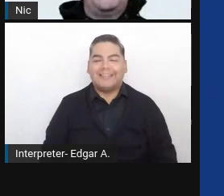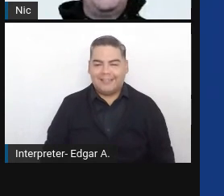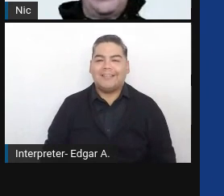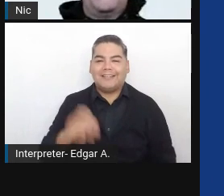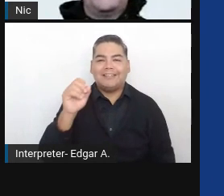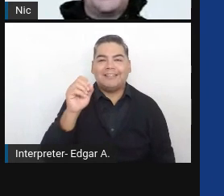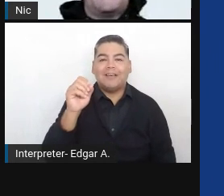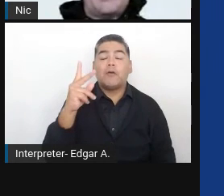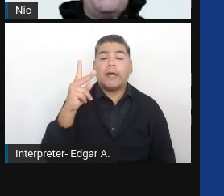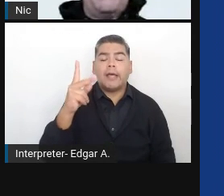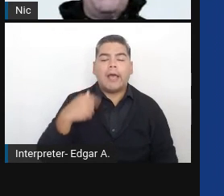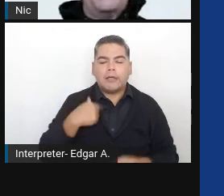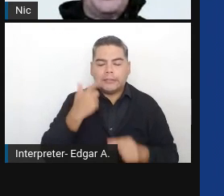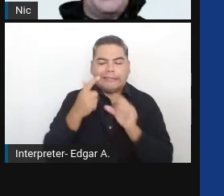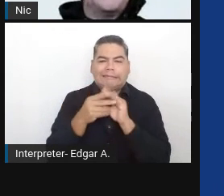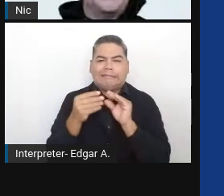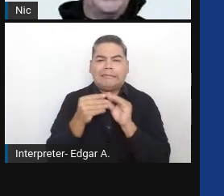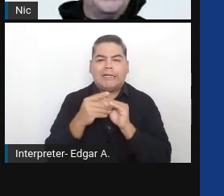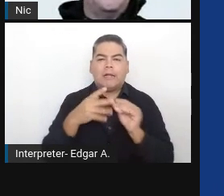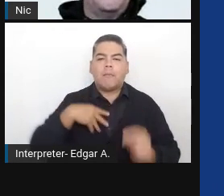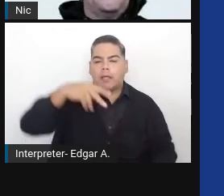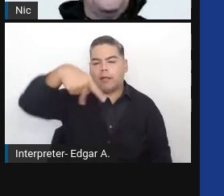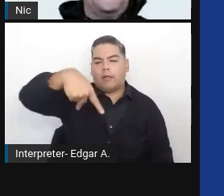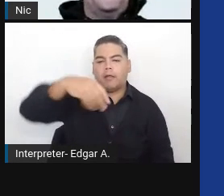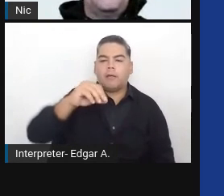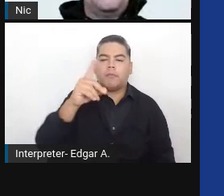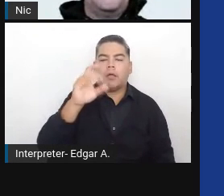I was saying my podcasts and the W3C website